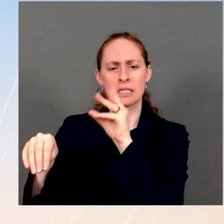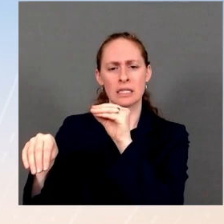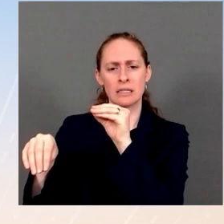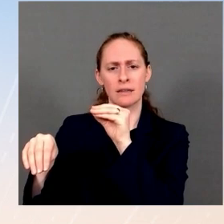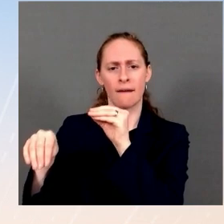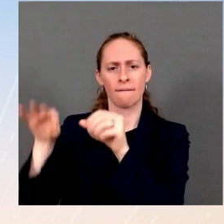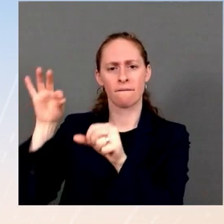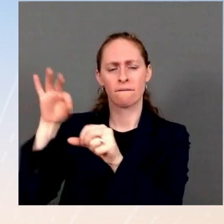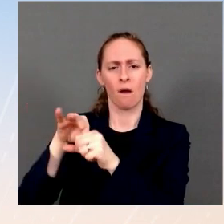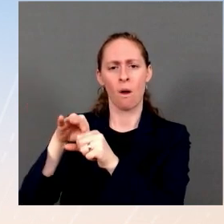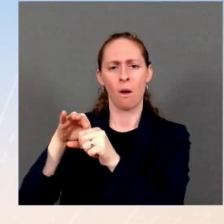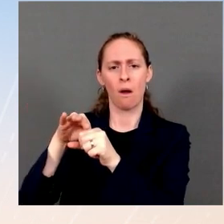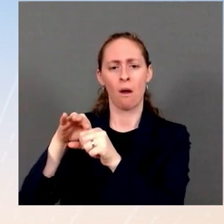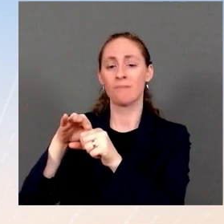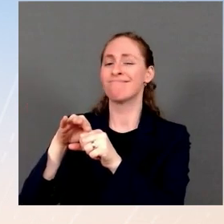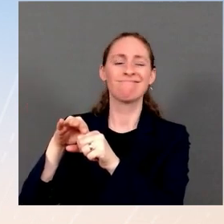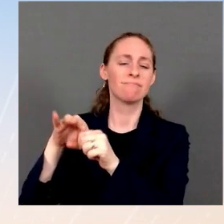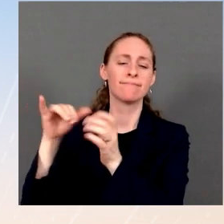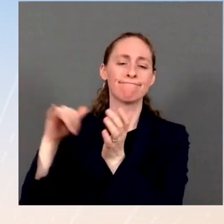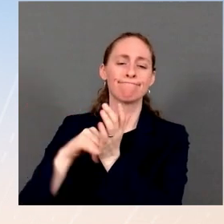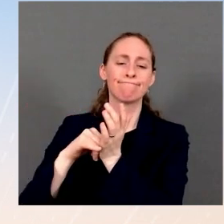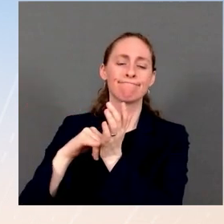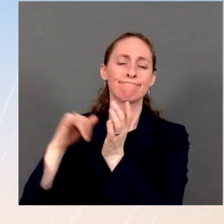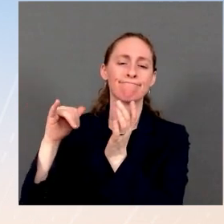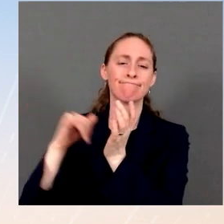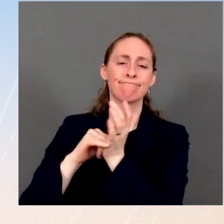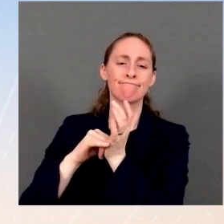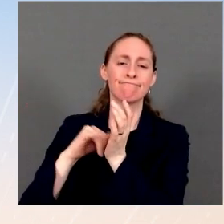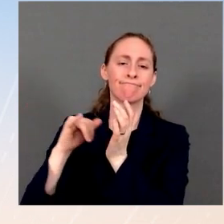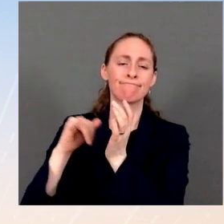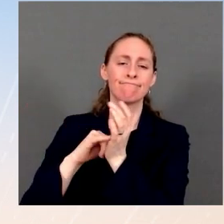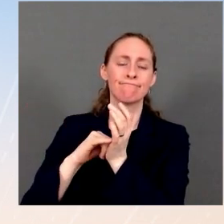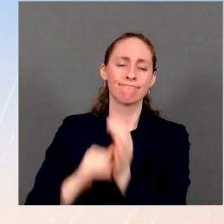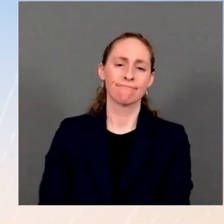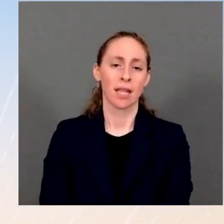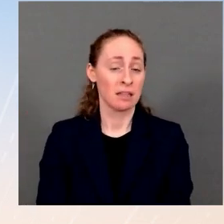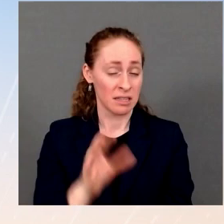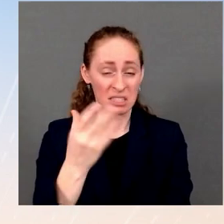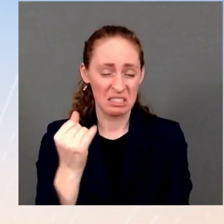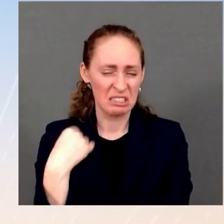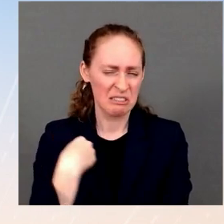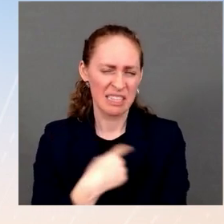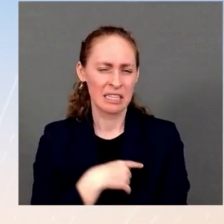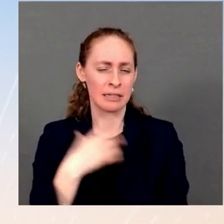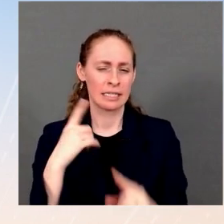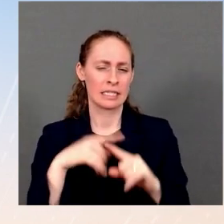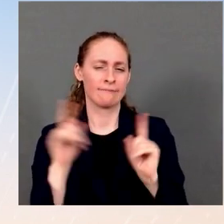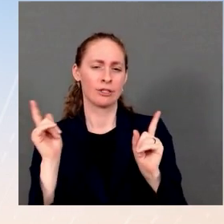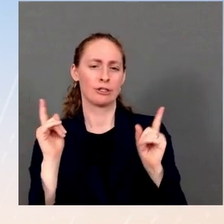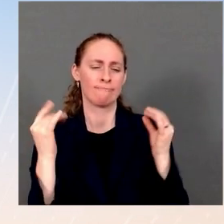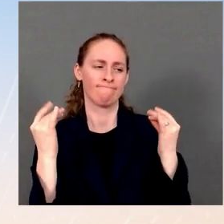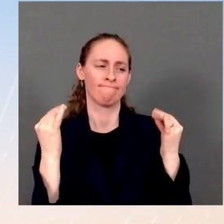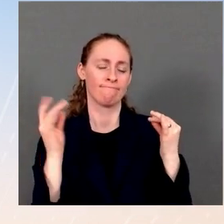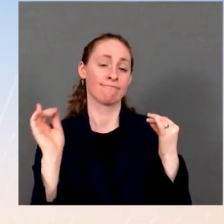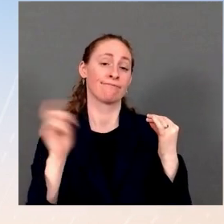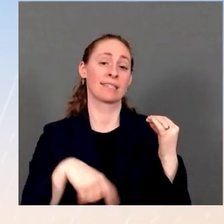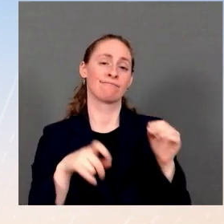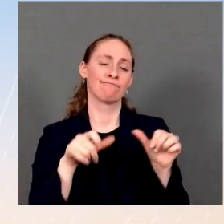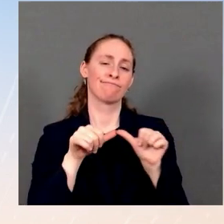and have the conversation on Build Back Better, and to get that done. That's one of the reason the President included it in -- the Child Tax Credit --